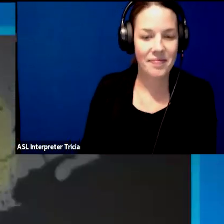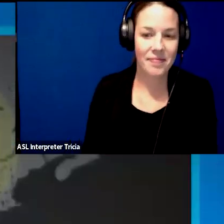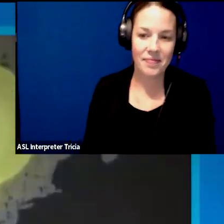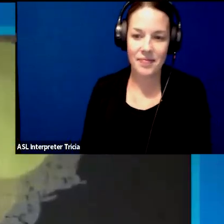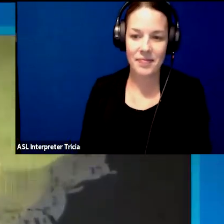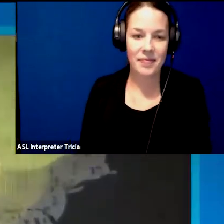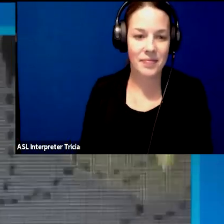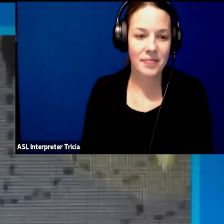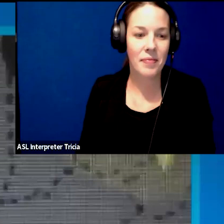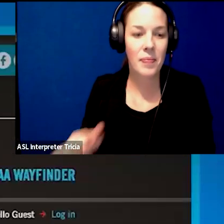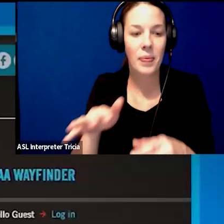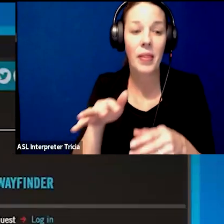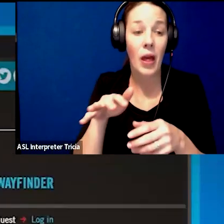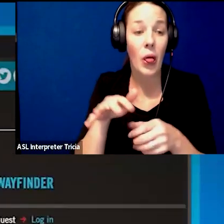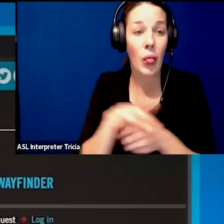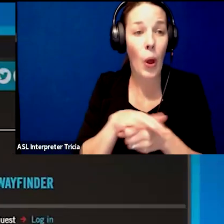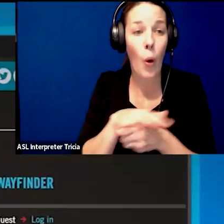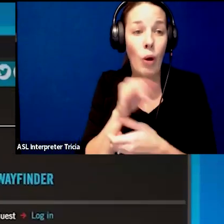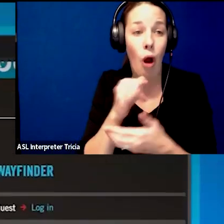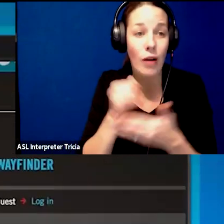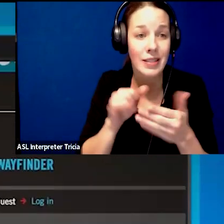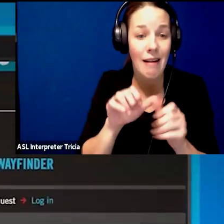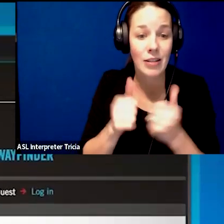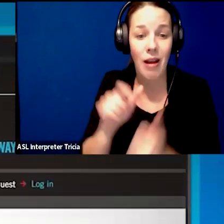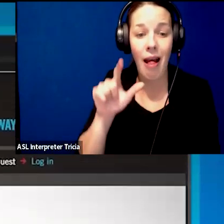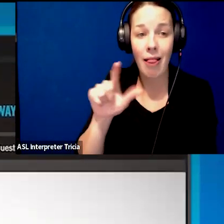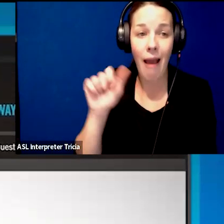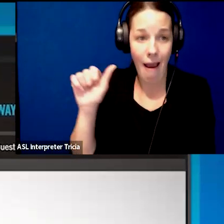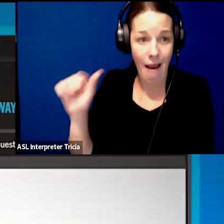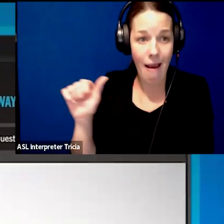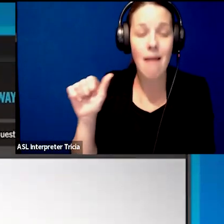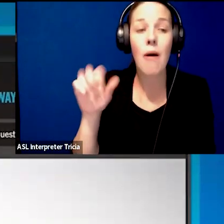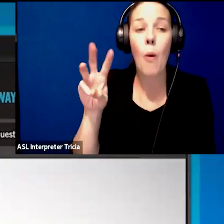The local arts agency's LAA Wayfinder is a tool that helps users